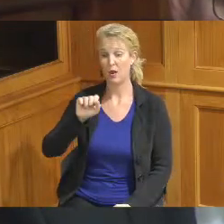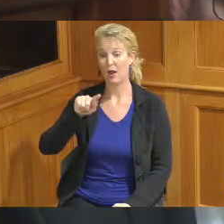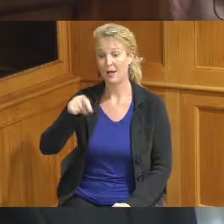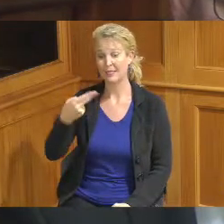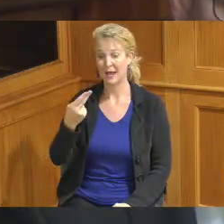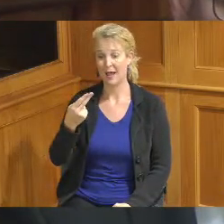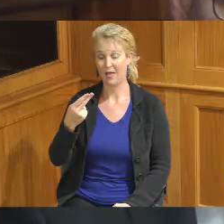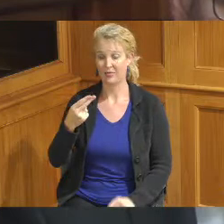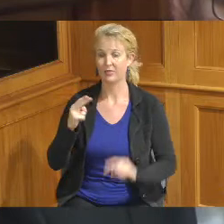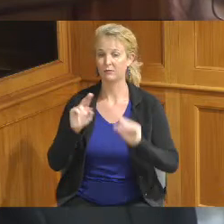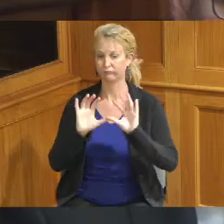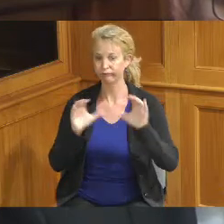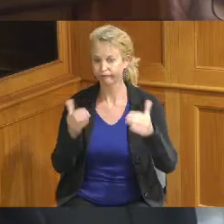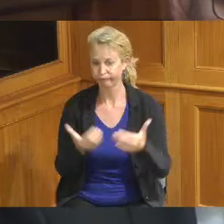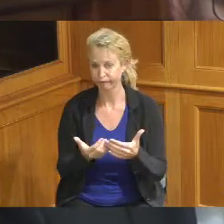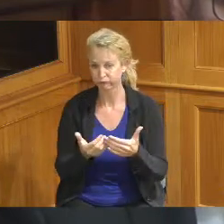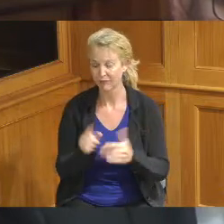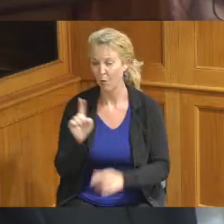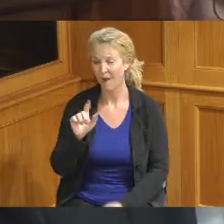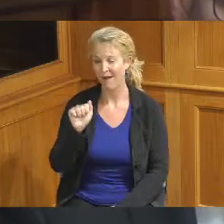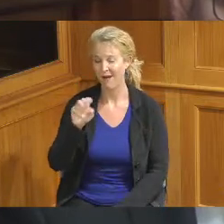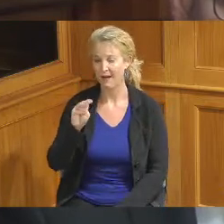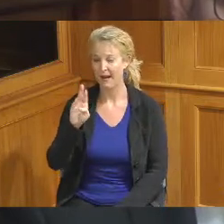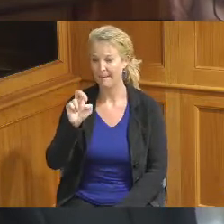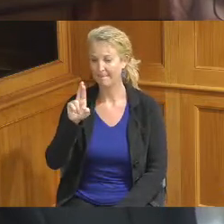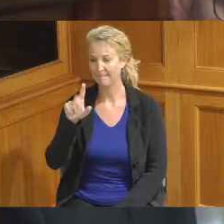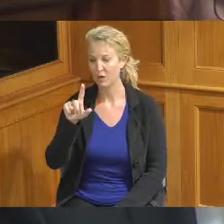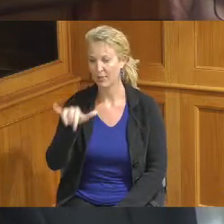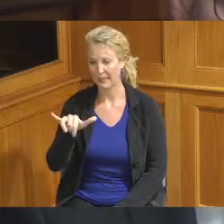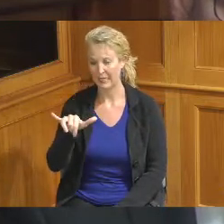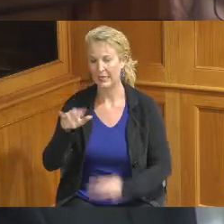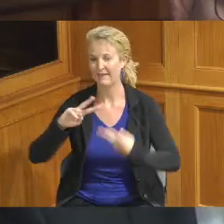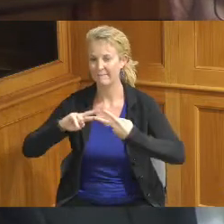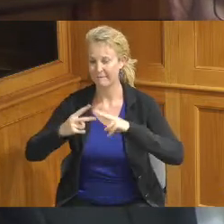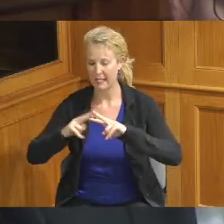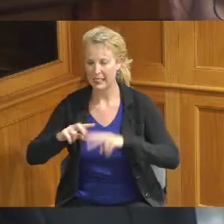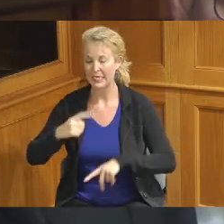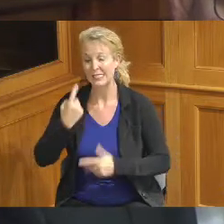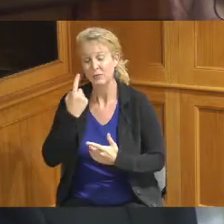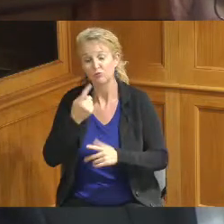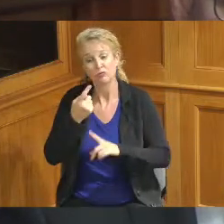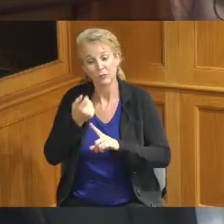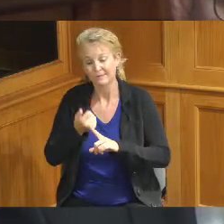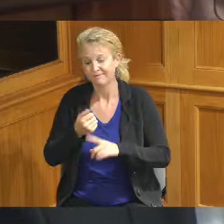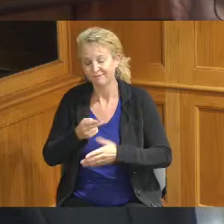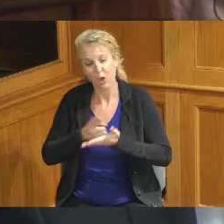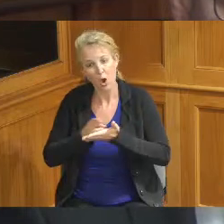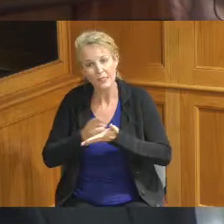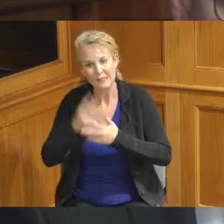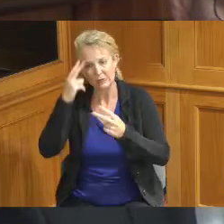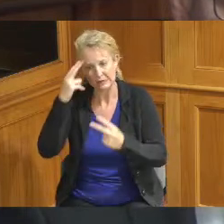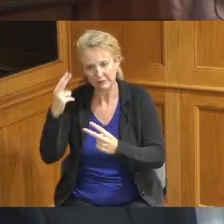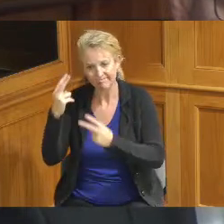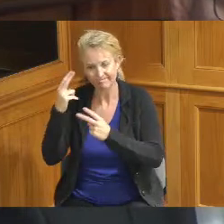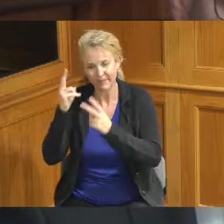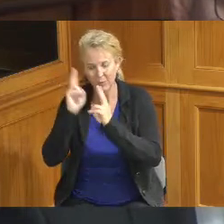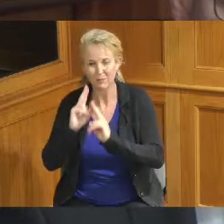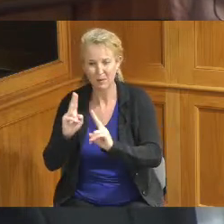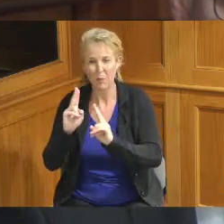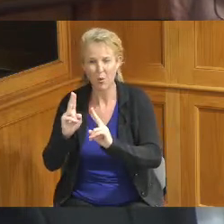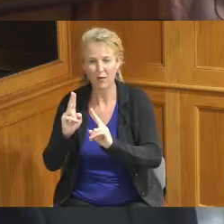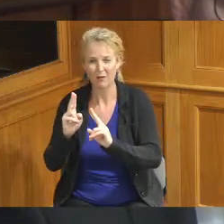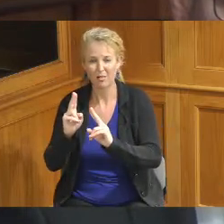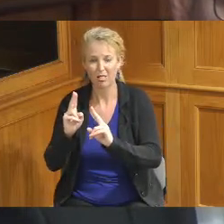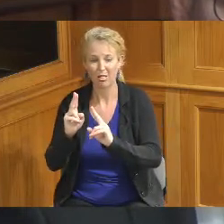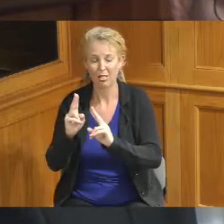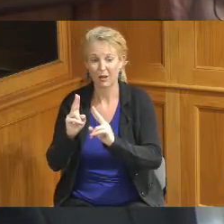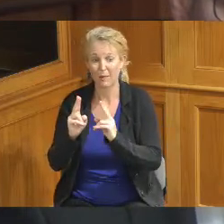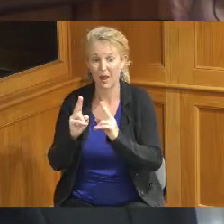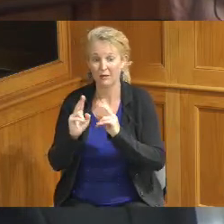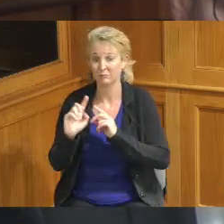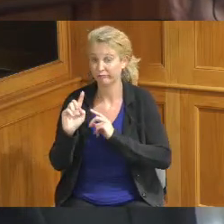Village to I attended a it was a memorial about what's going on as you say Commissioner in Israel